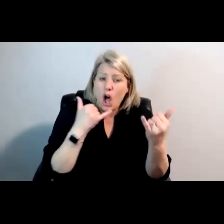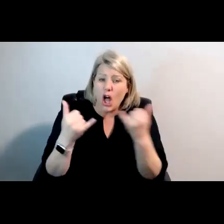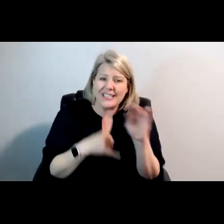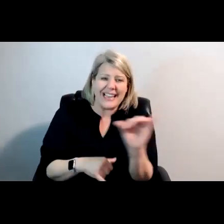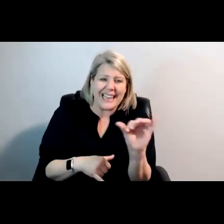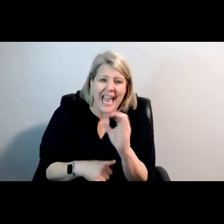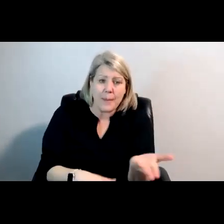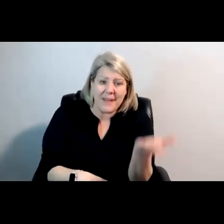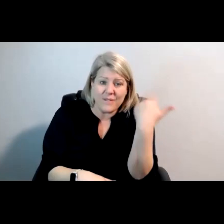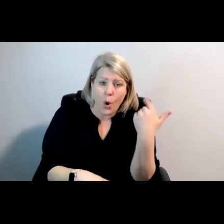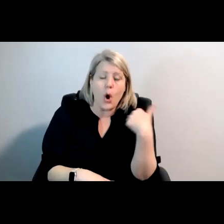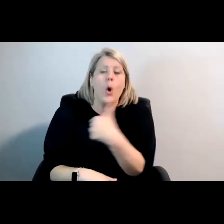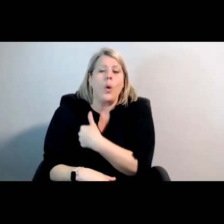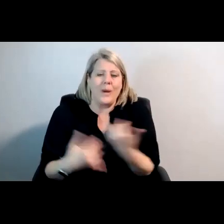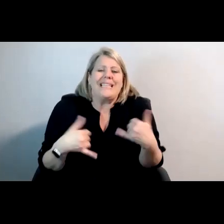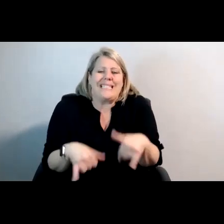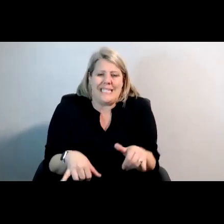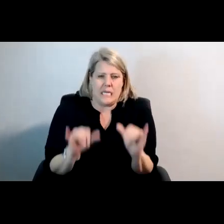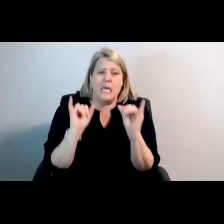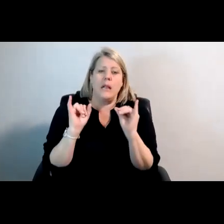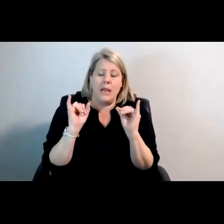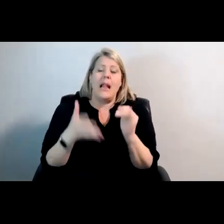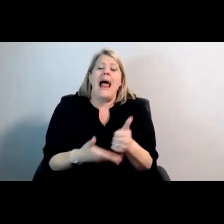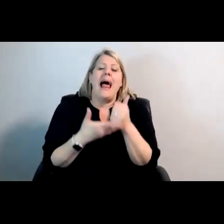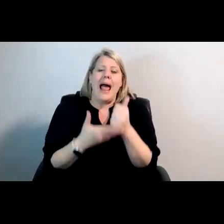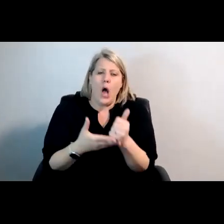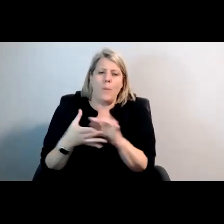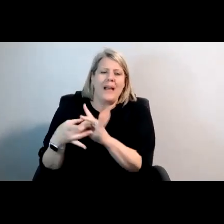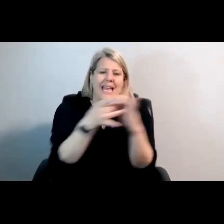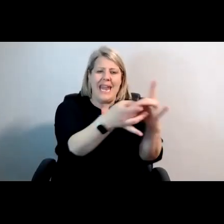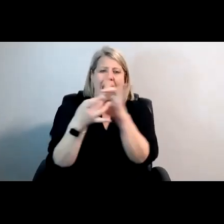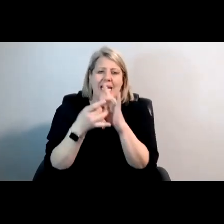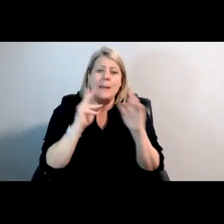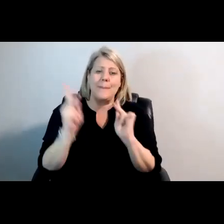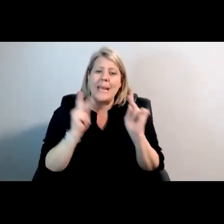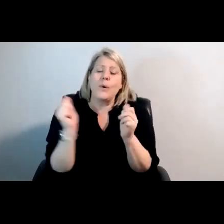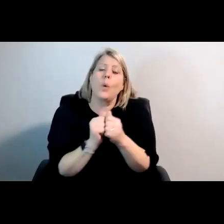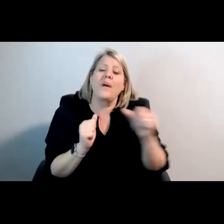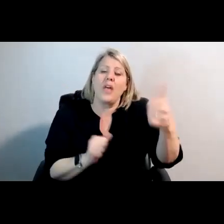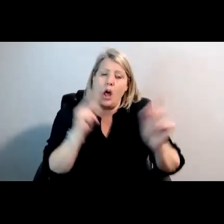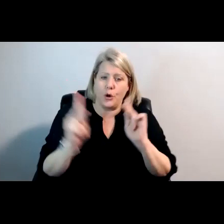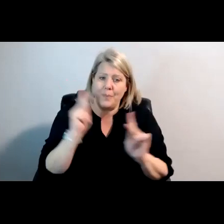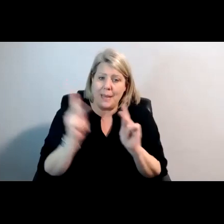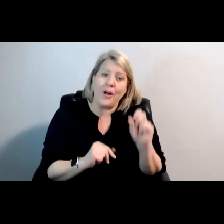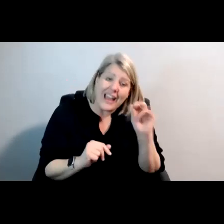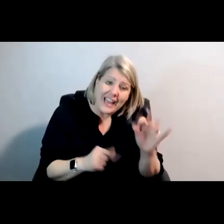we do serve as a hub in connecting people with others in other states who are interested in learning about supported decision-making.